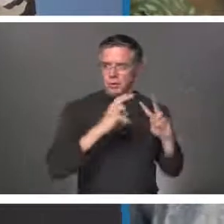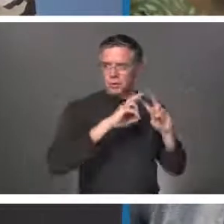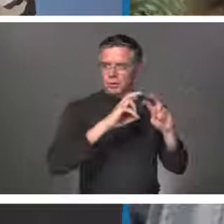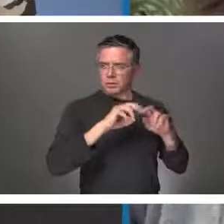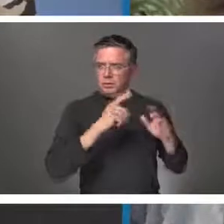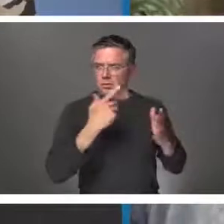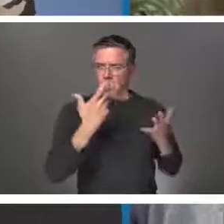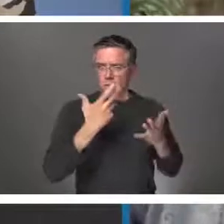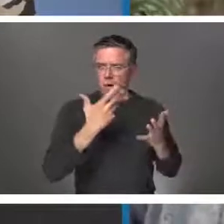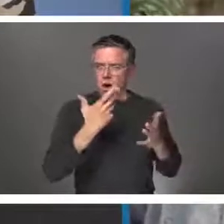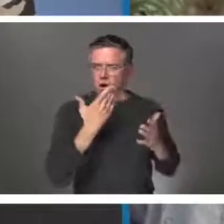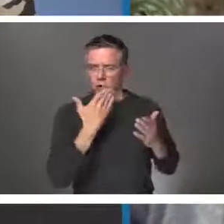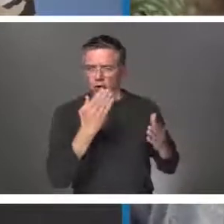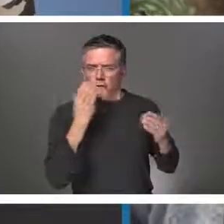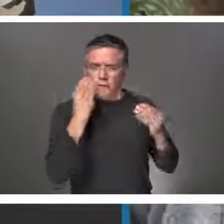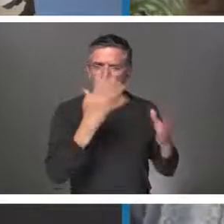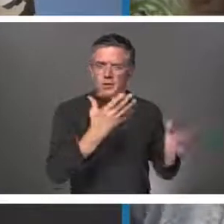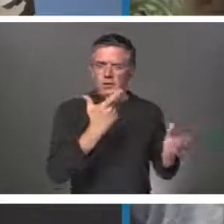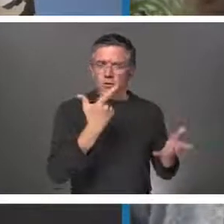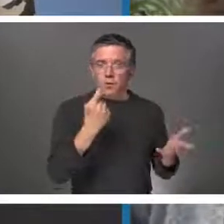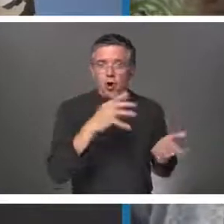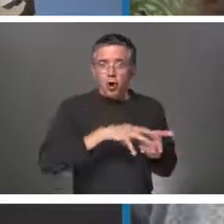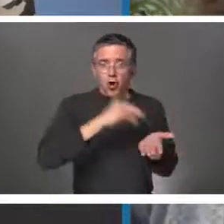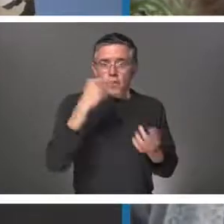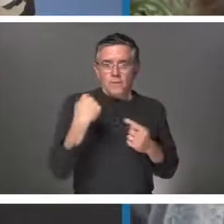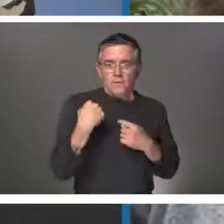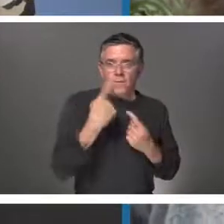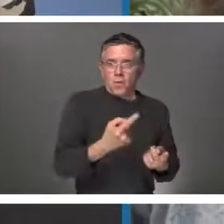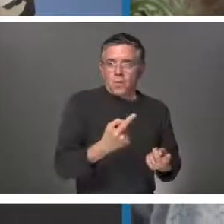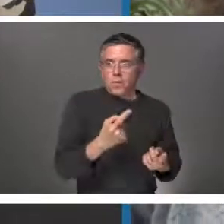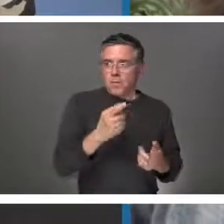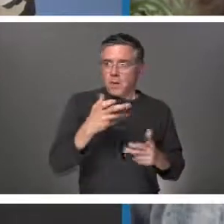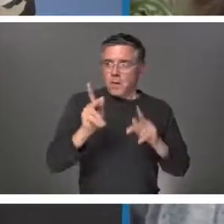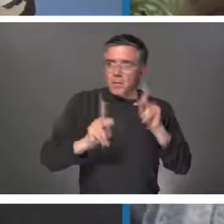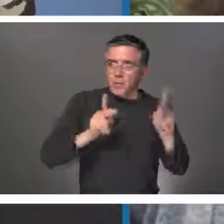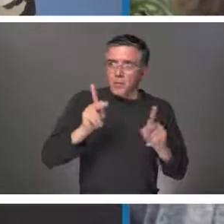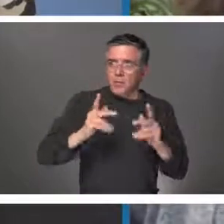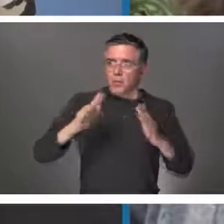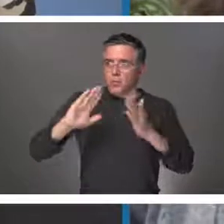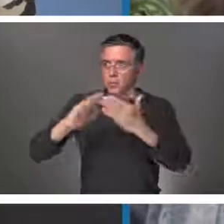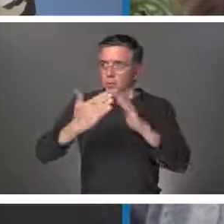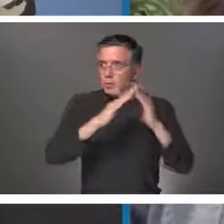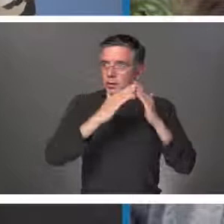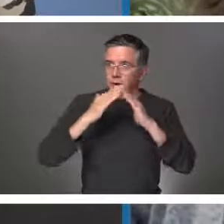How do they know what the guidelines and criterias are? But at the same time,